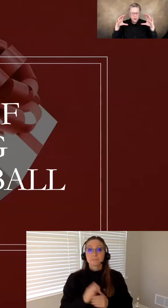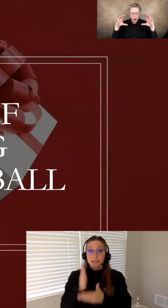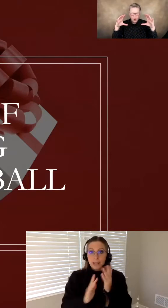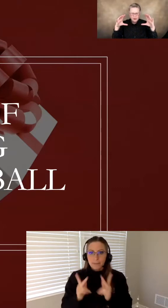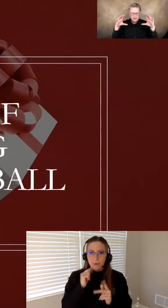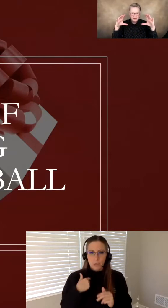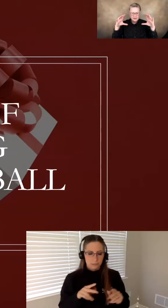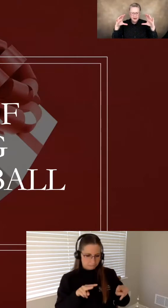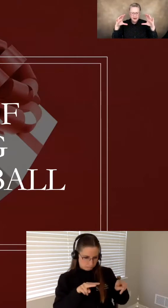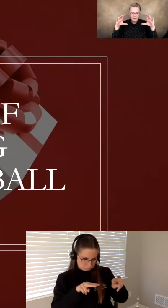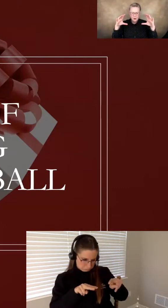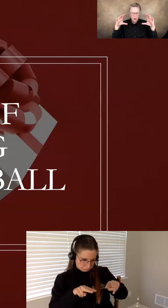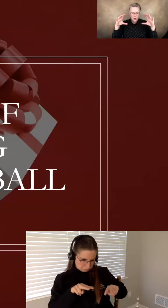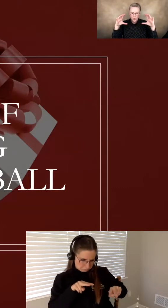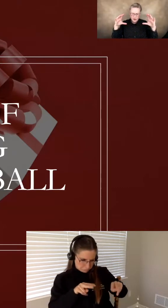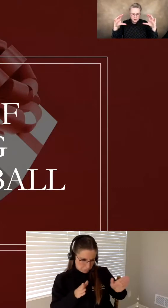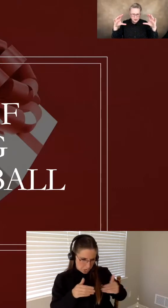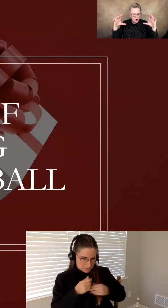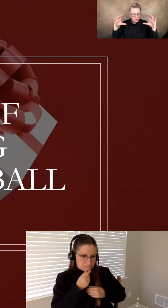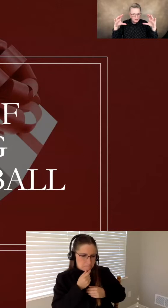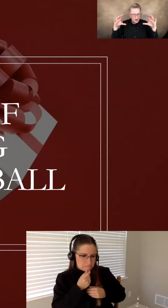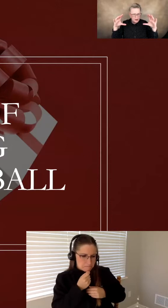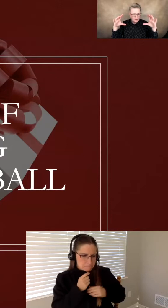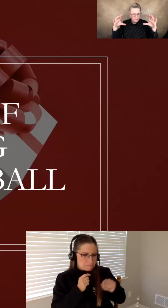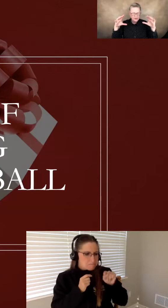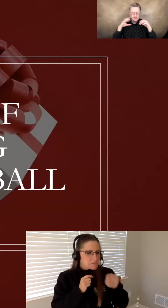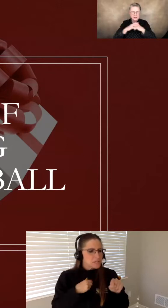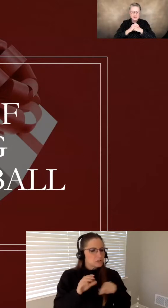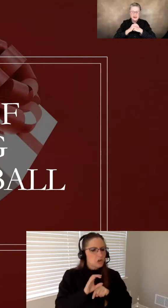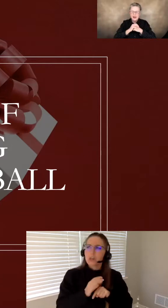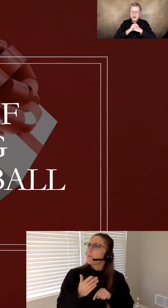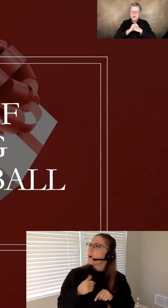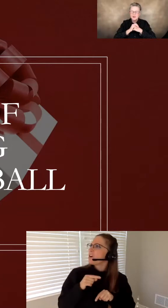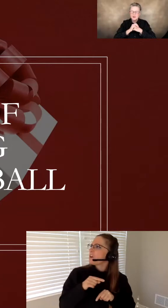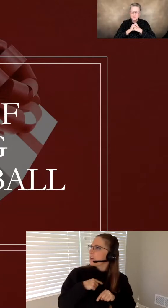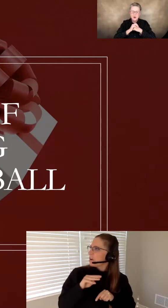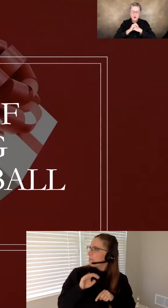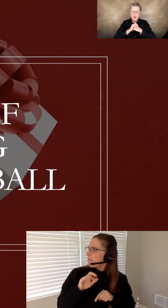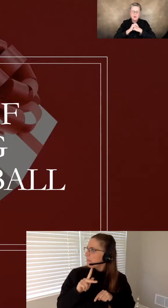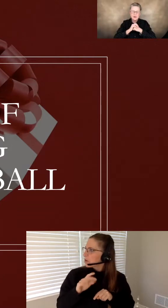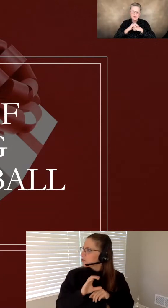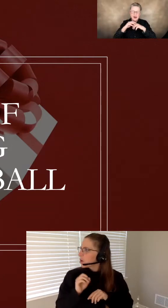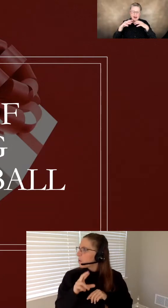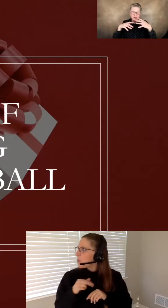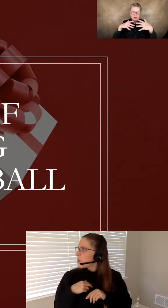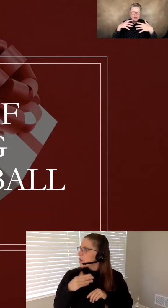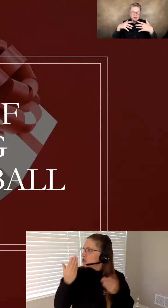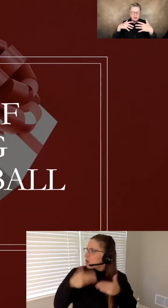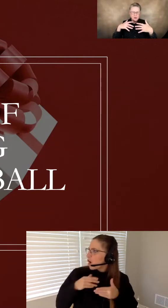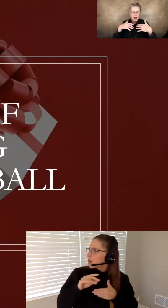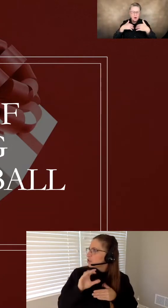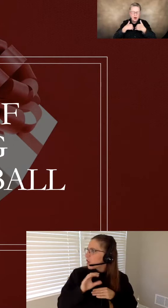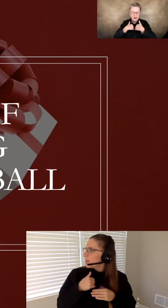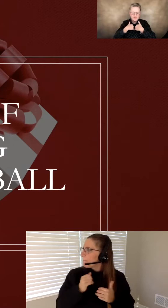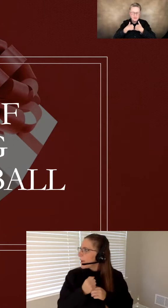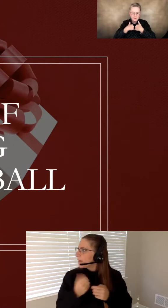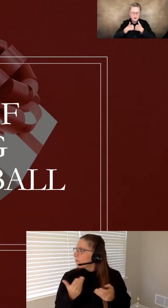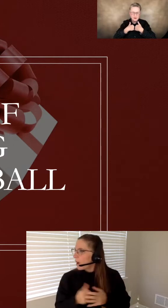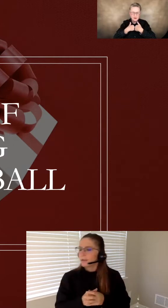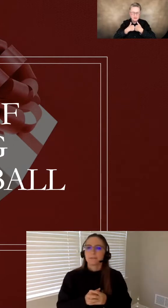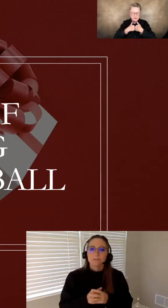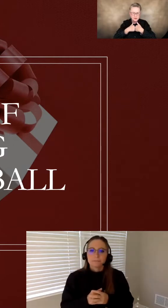box and say what is this chocolate made of and so it kind of relates to how I look at research